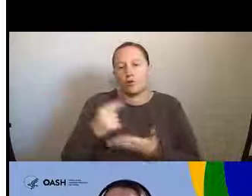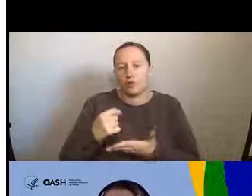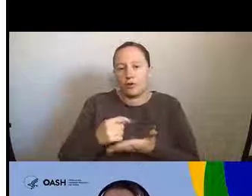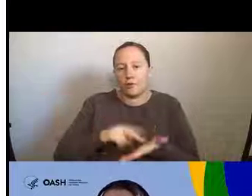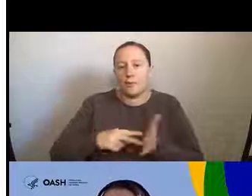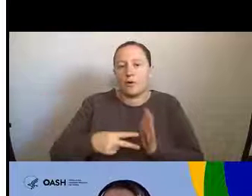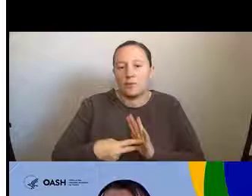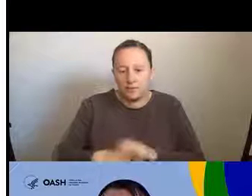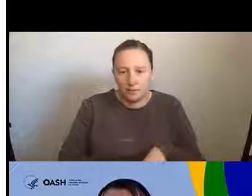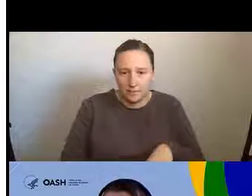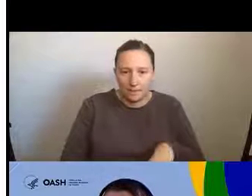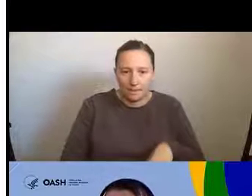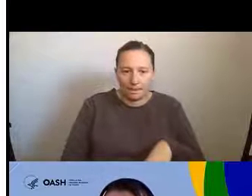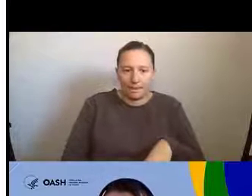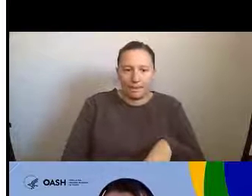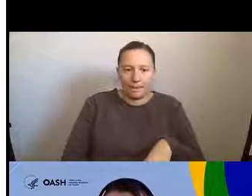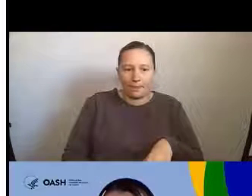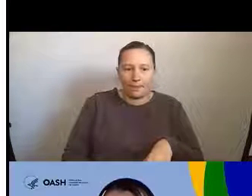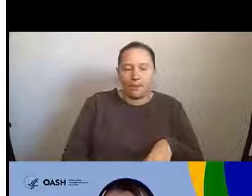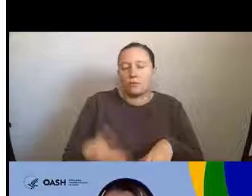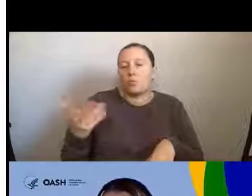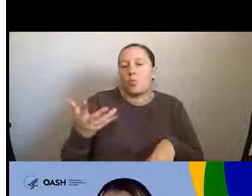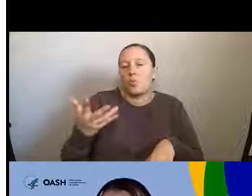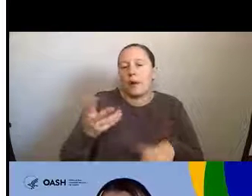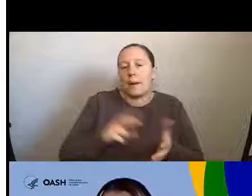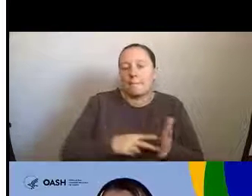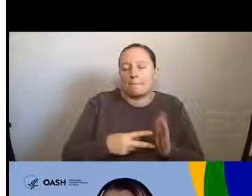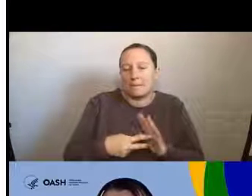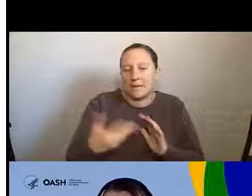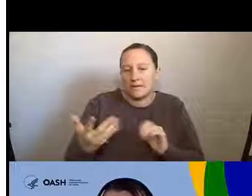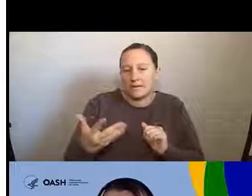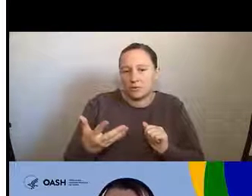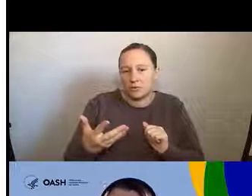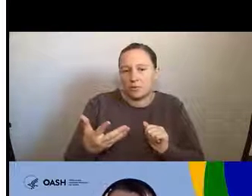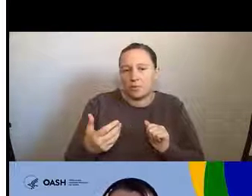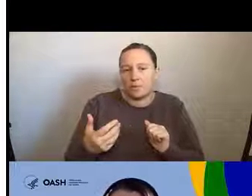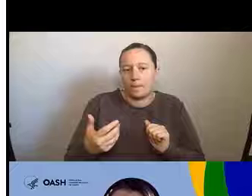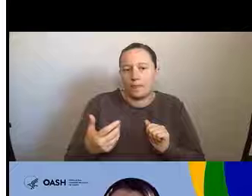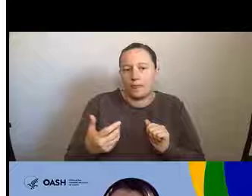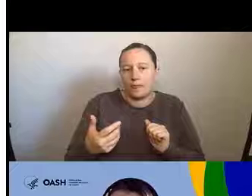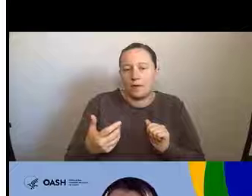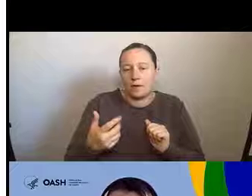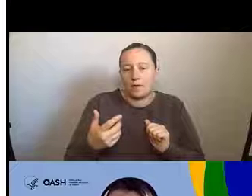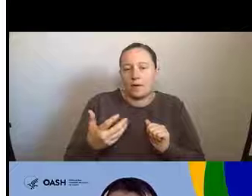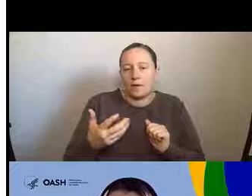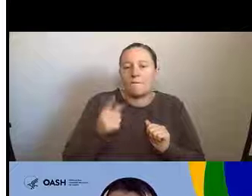So what sort of considerations should this criterion prompt for both the researcher and the IRB?